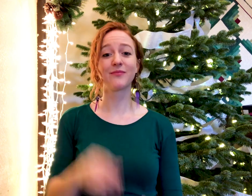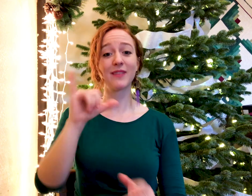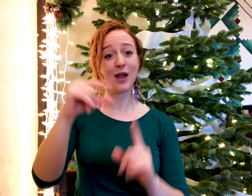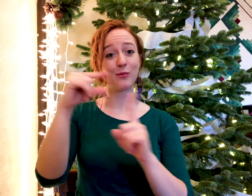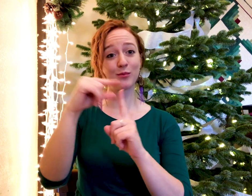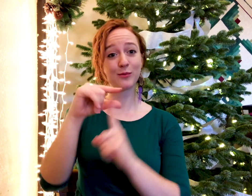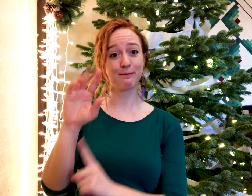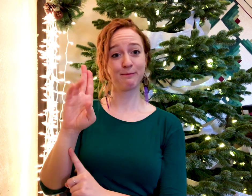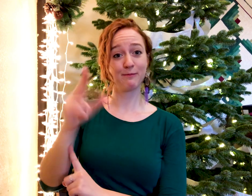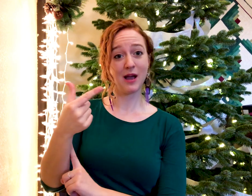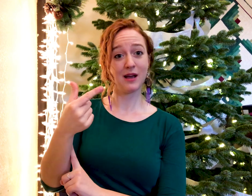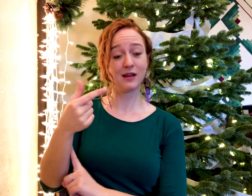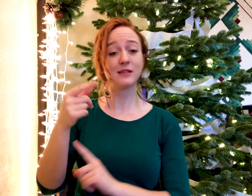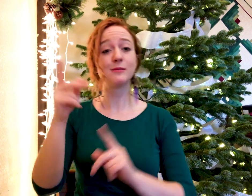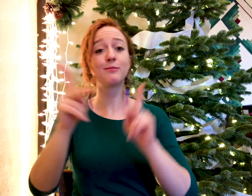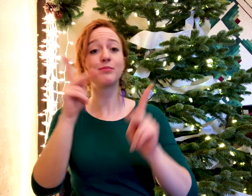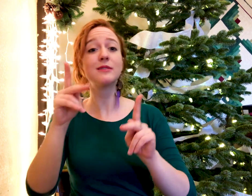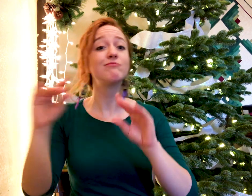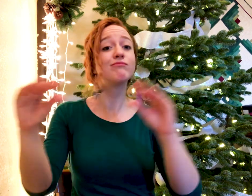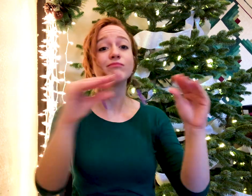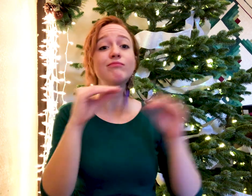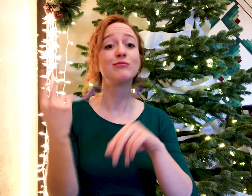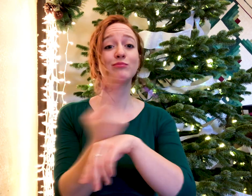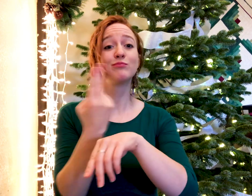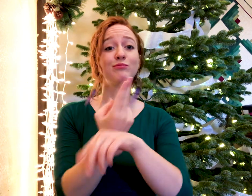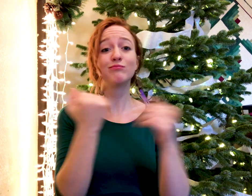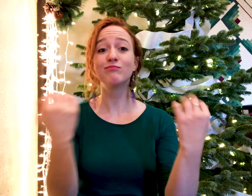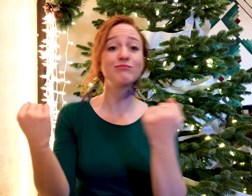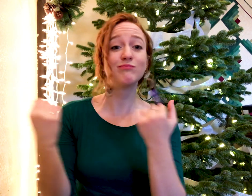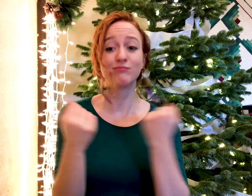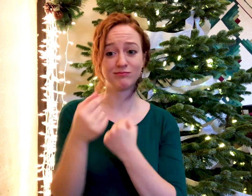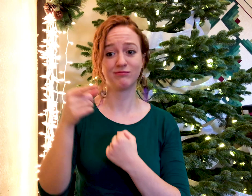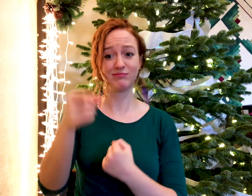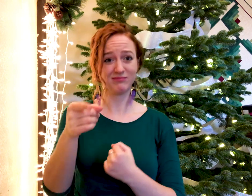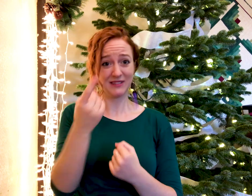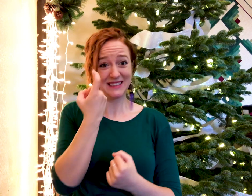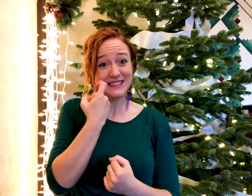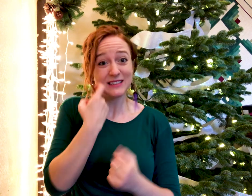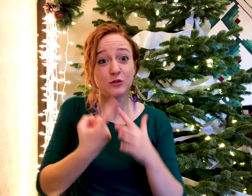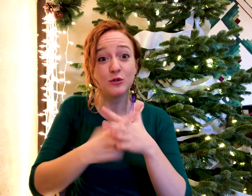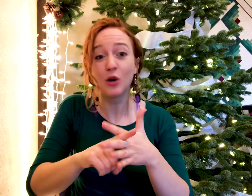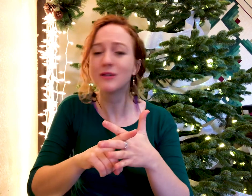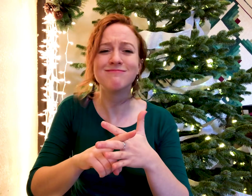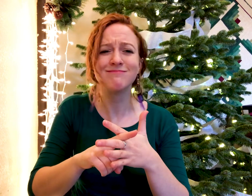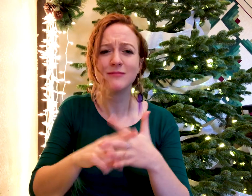Did we start using the word "bug" recently?